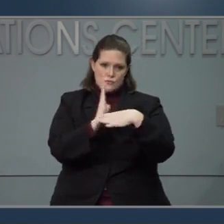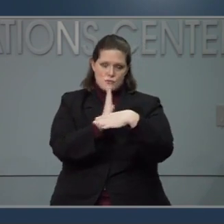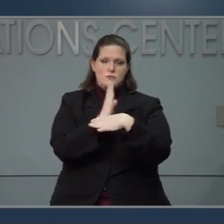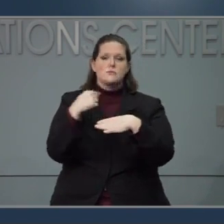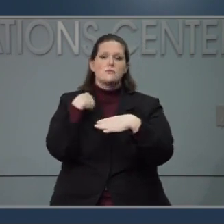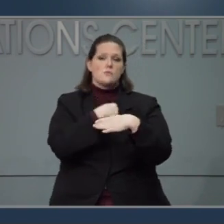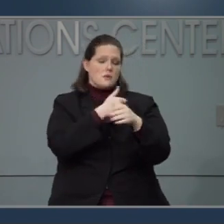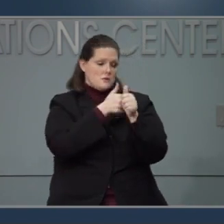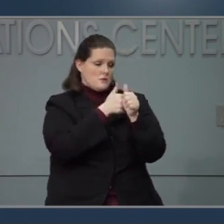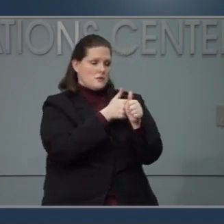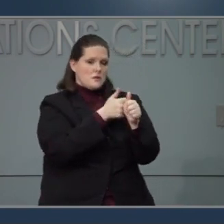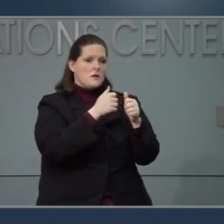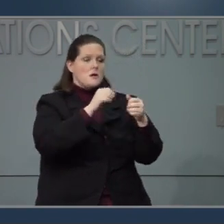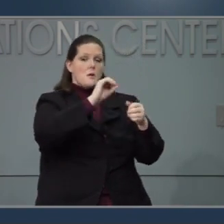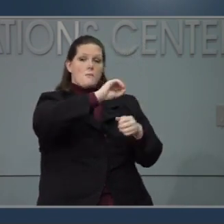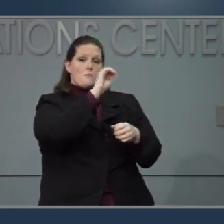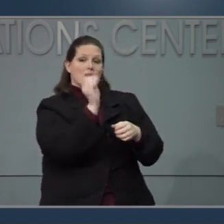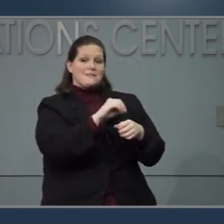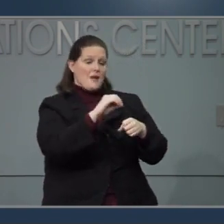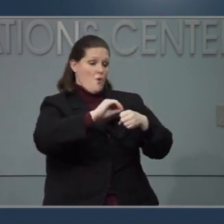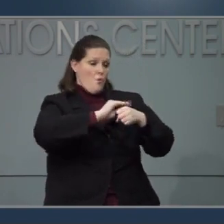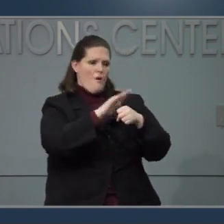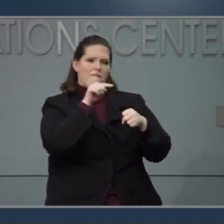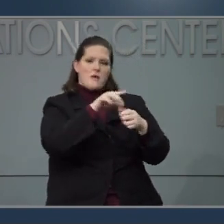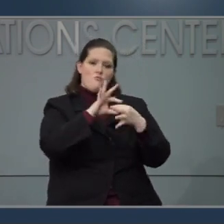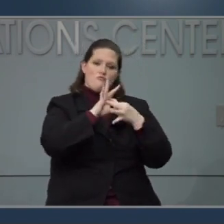THE THIRD METRIC IS A HOSPITAL IMPACT METRIC.